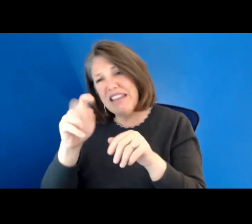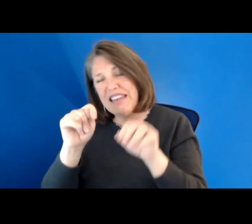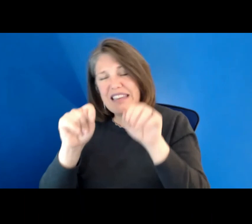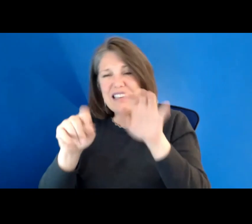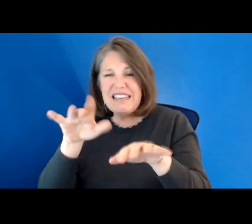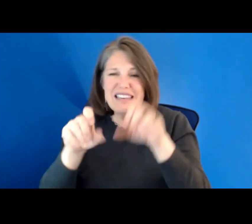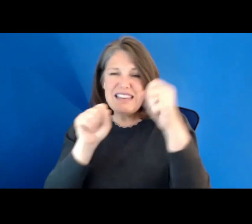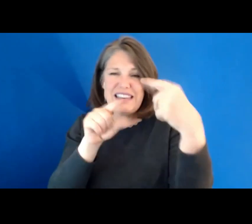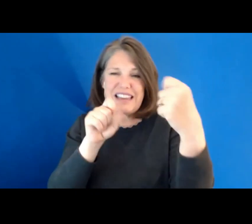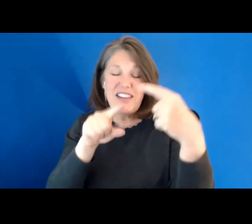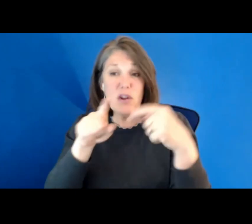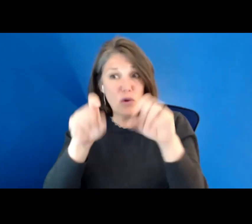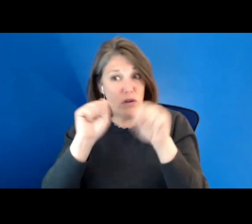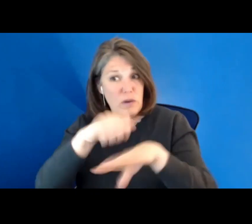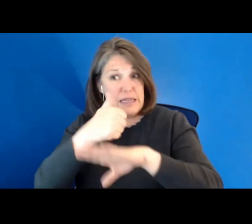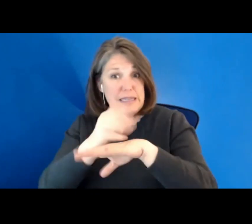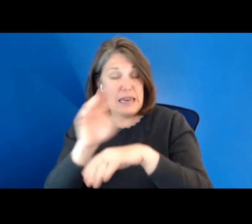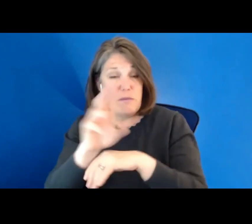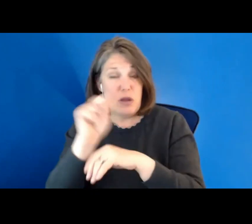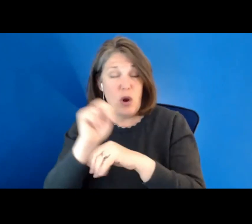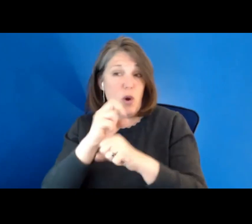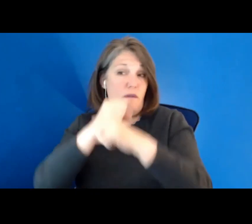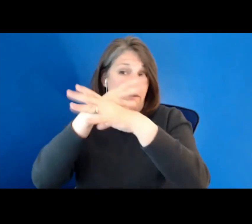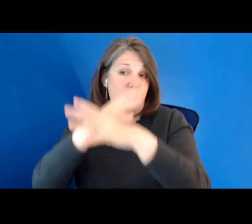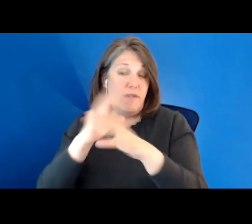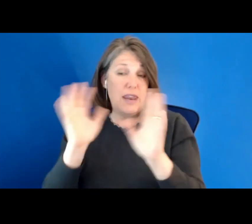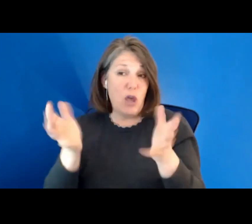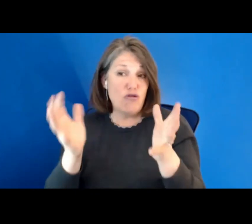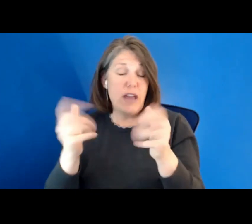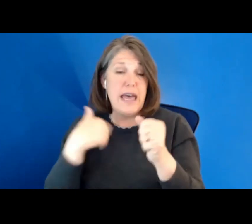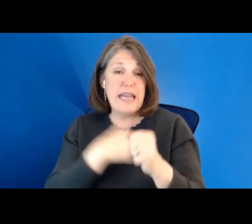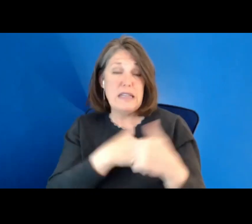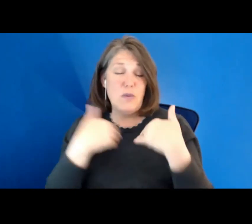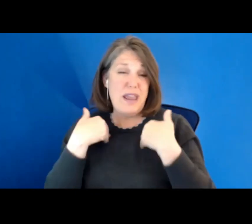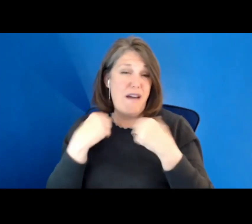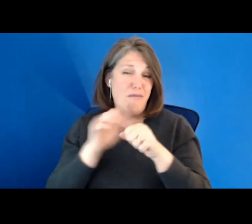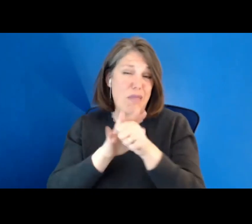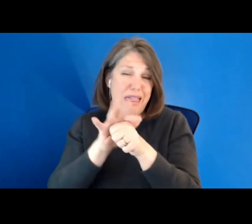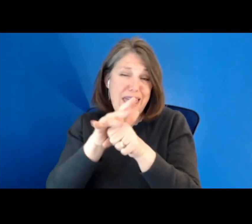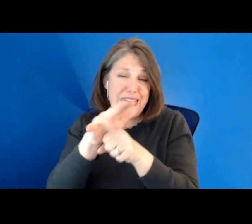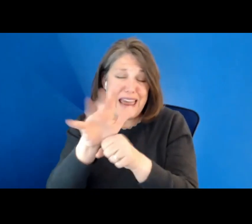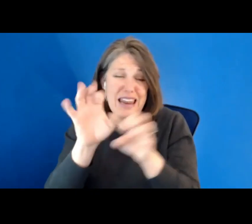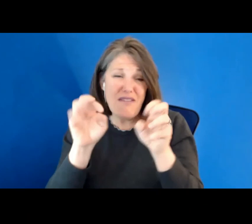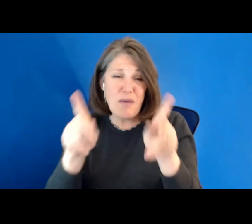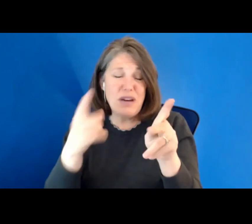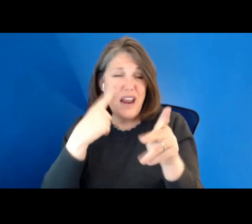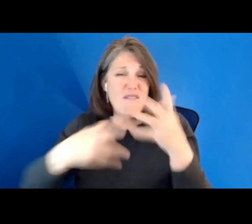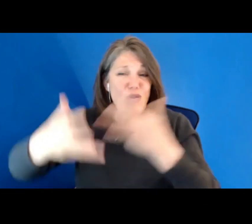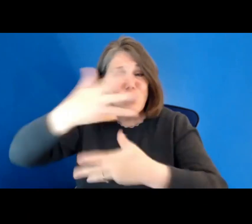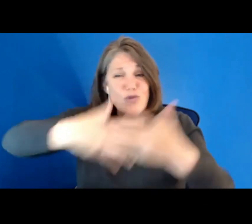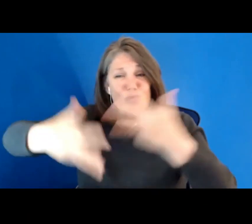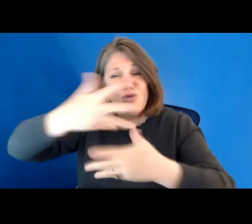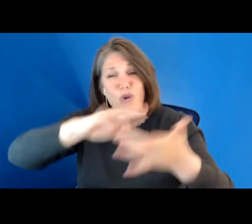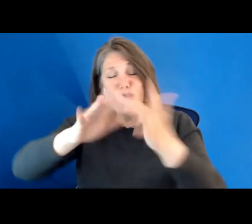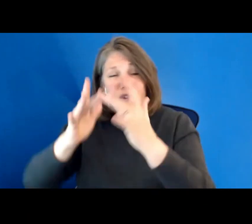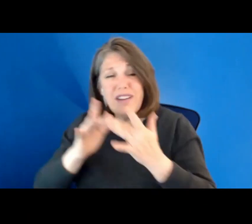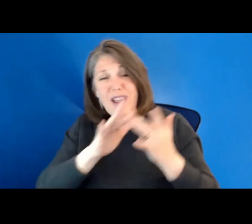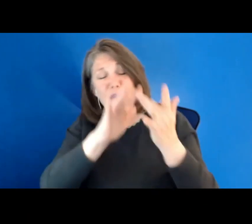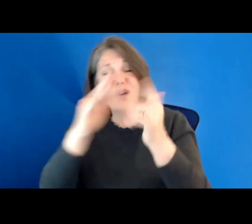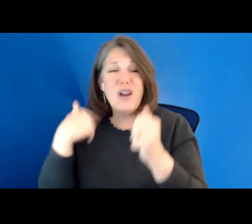up your own video chats. 17:49:01 We've got plenty of opportunity for social networking hours. We created break times